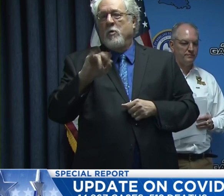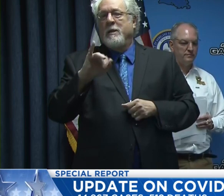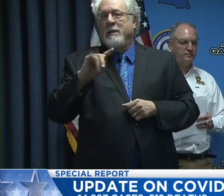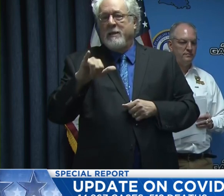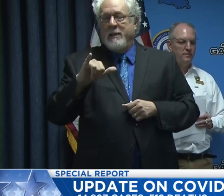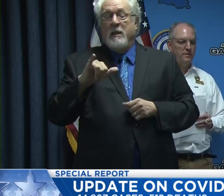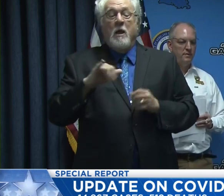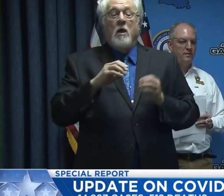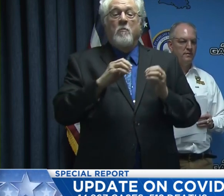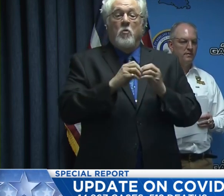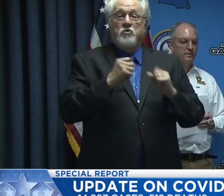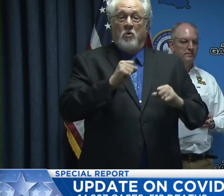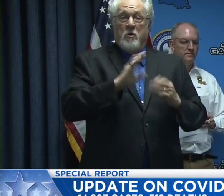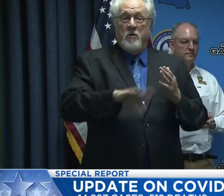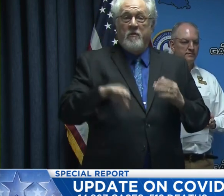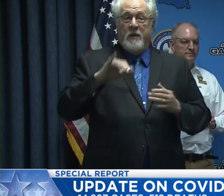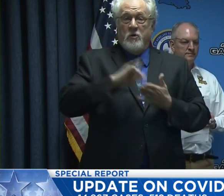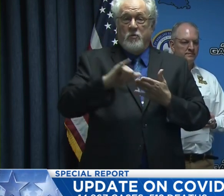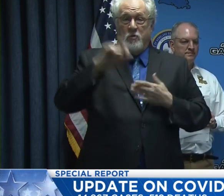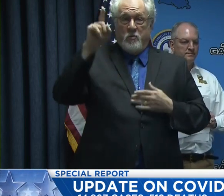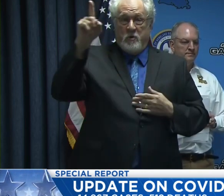THE STATUS WE HAVE HERE IN